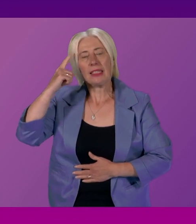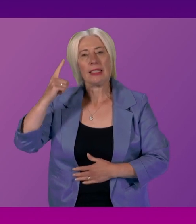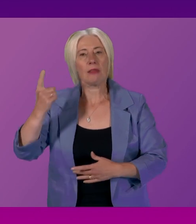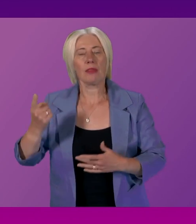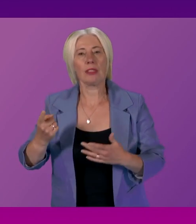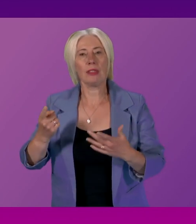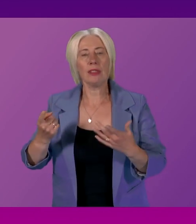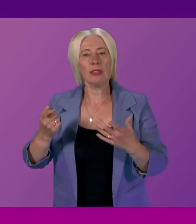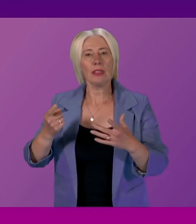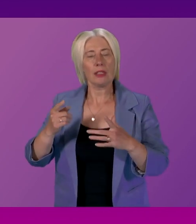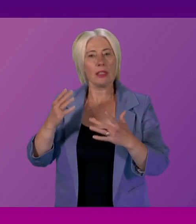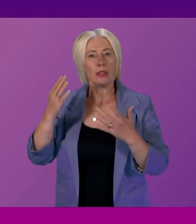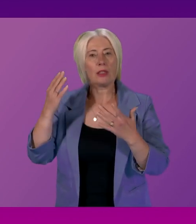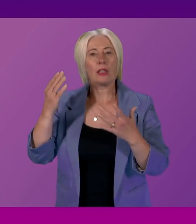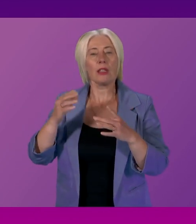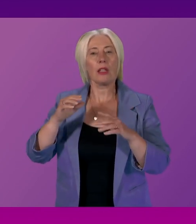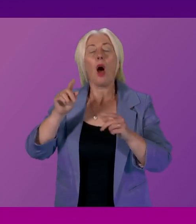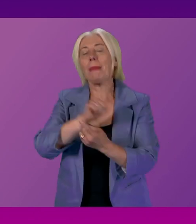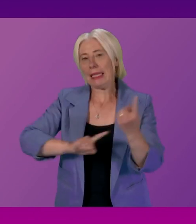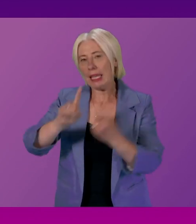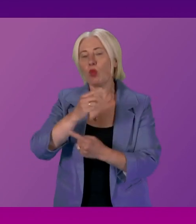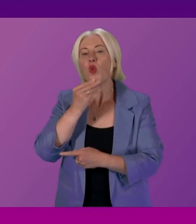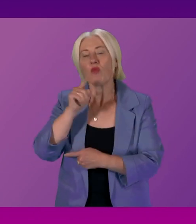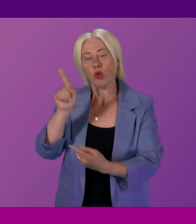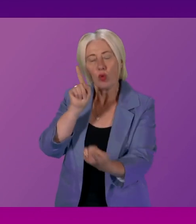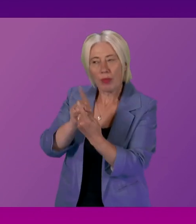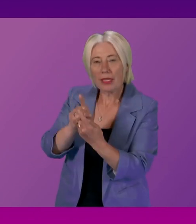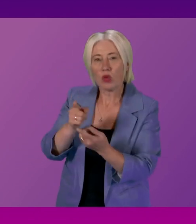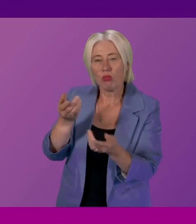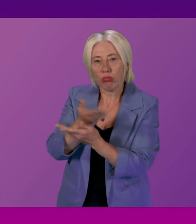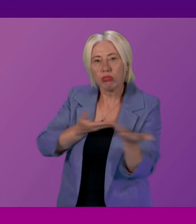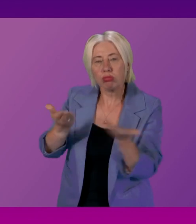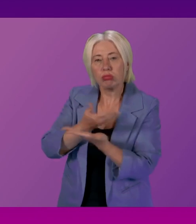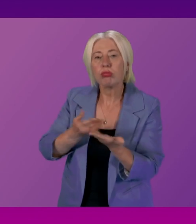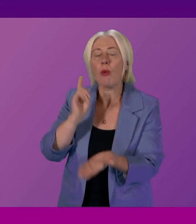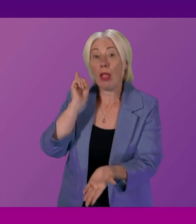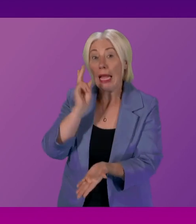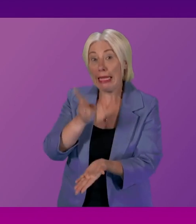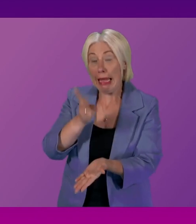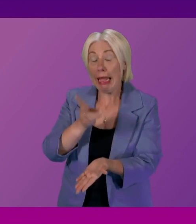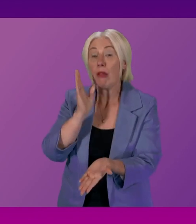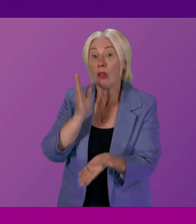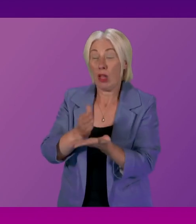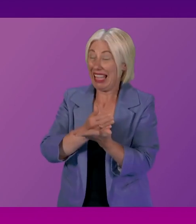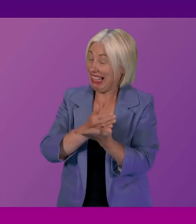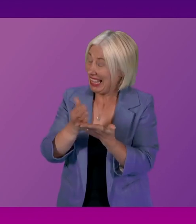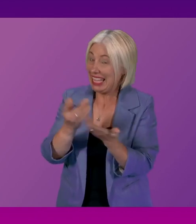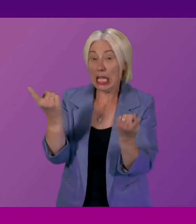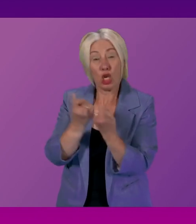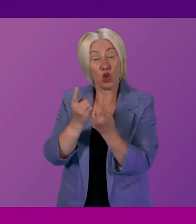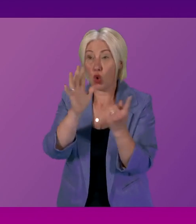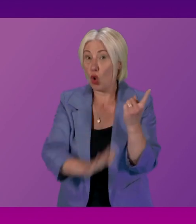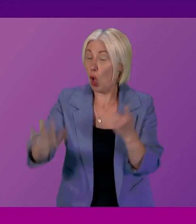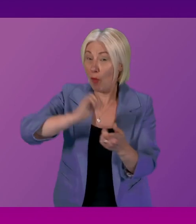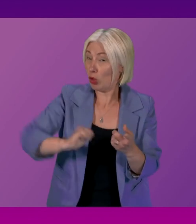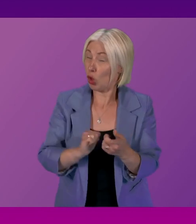Given the clear severity of the issue across Scotland, will the cabinet secretary now agree